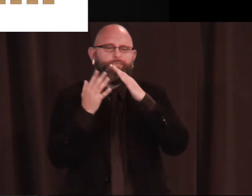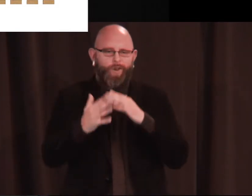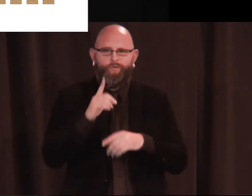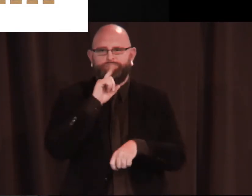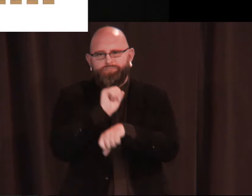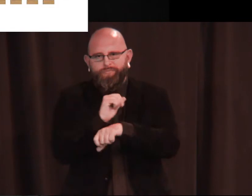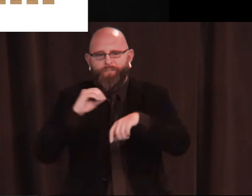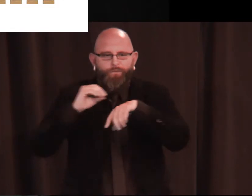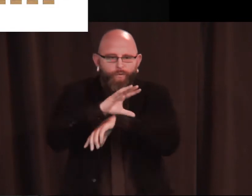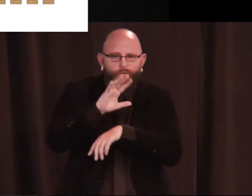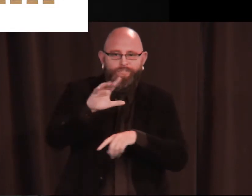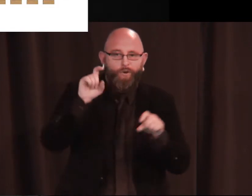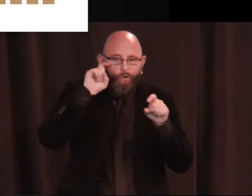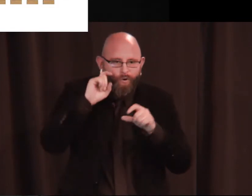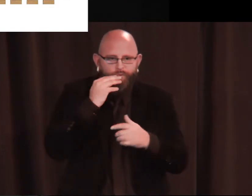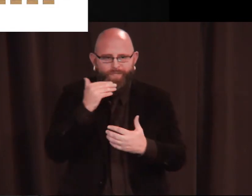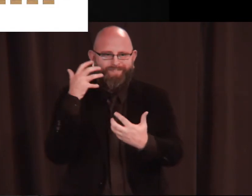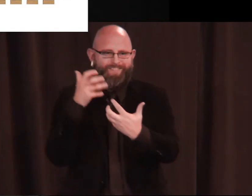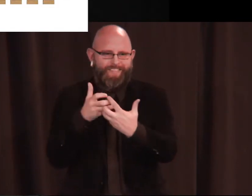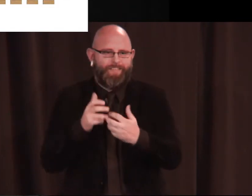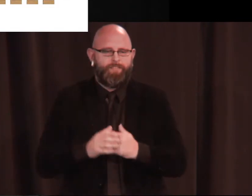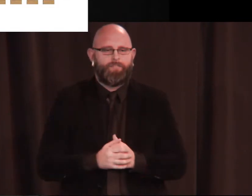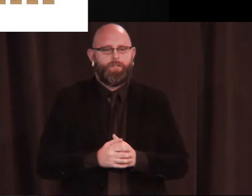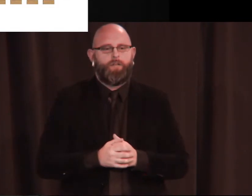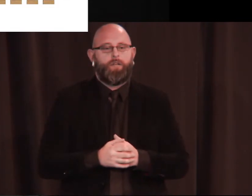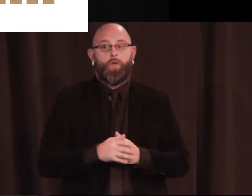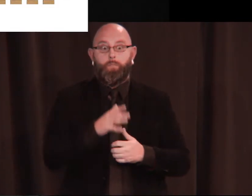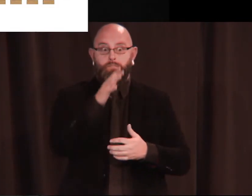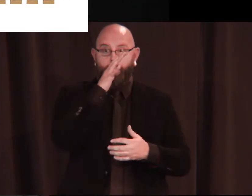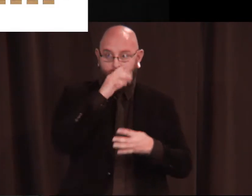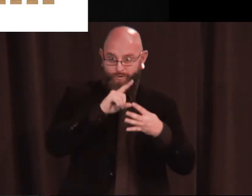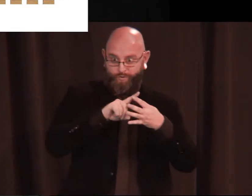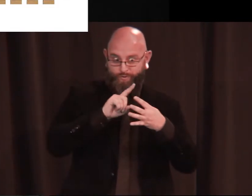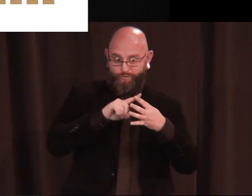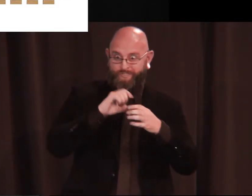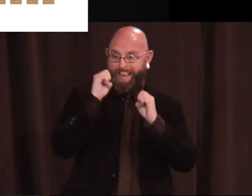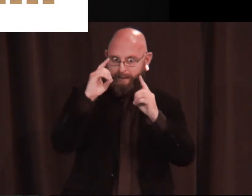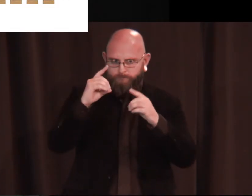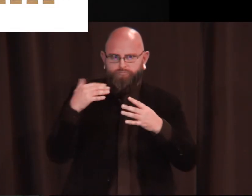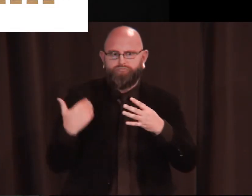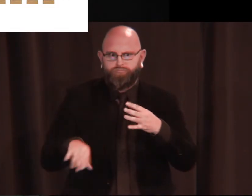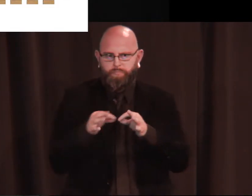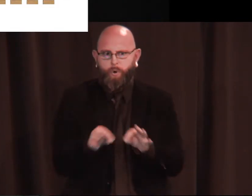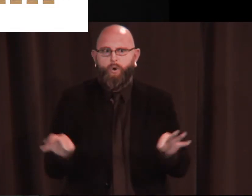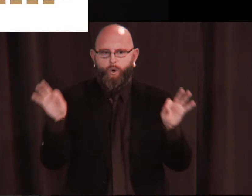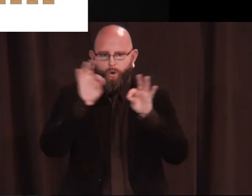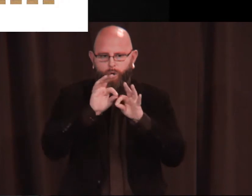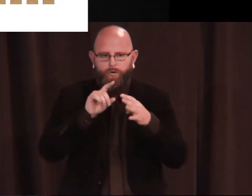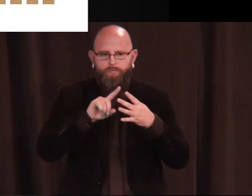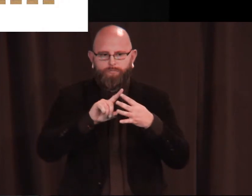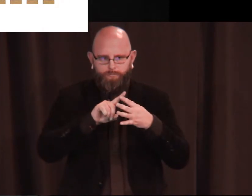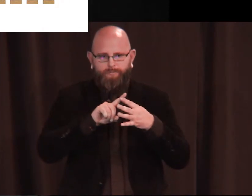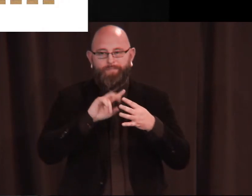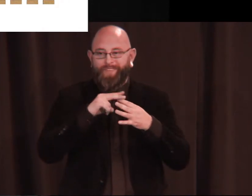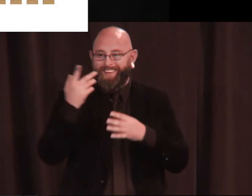We found maternal education level was, so moms that had less education, those children tended to wear their hearing aids less often.